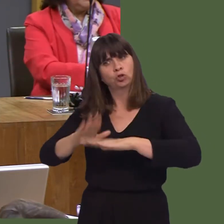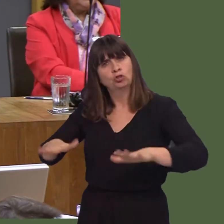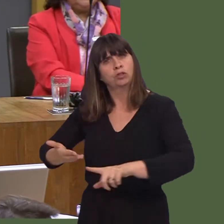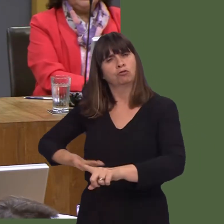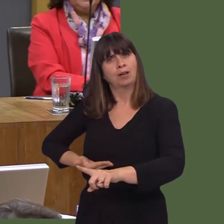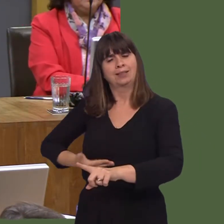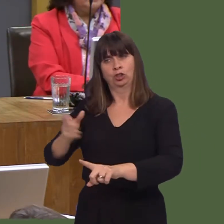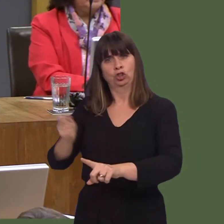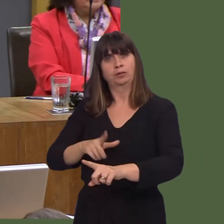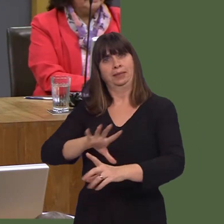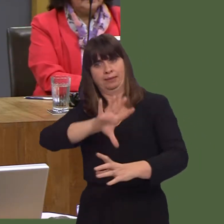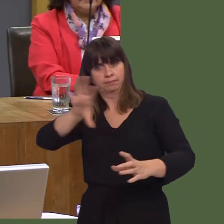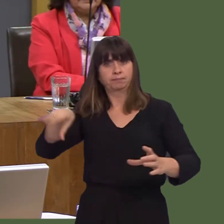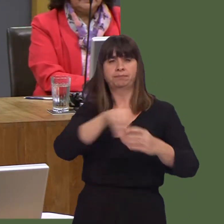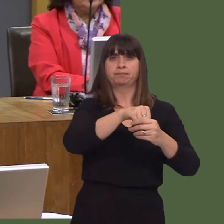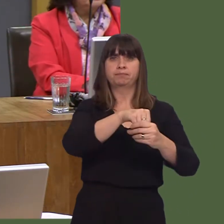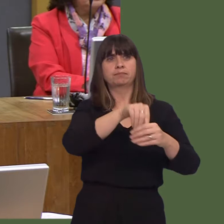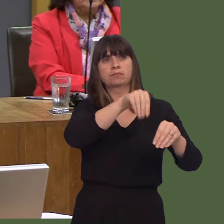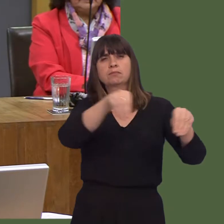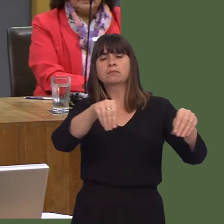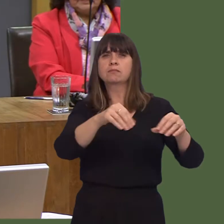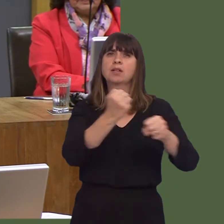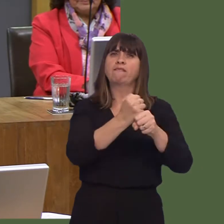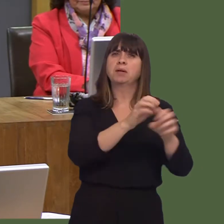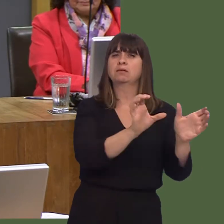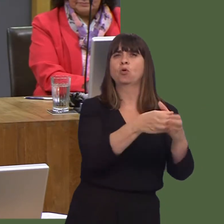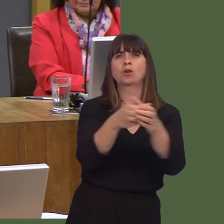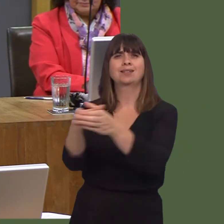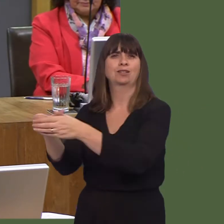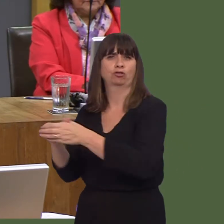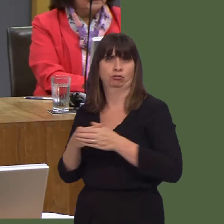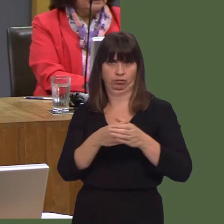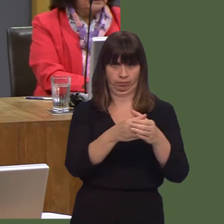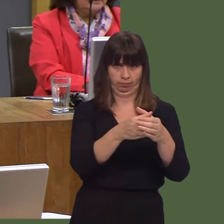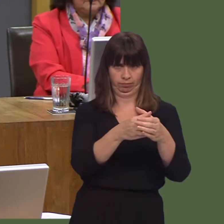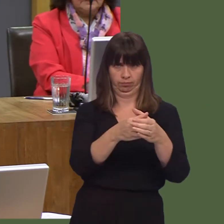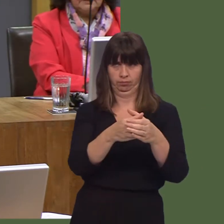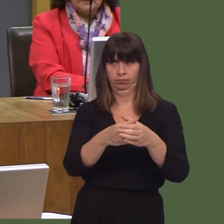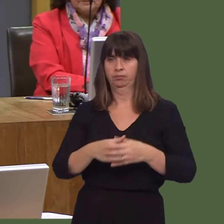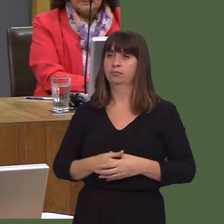extended to public bodies, really, in order for the effect of what we do here to be felt locally.